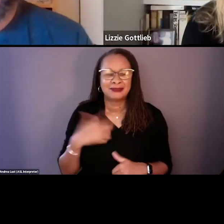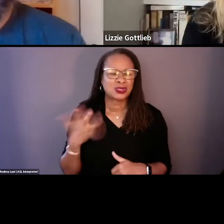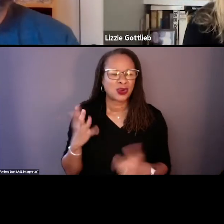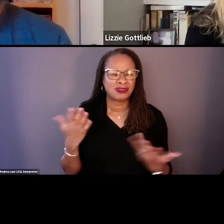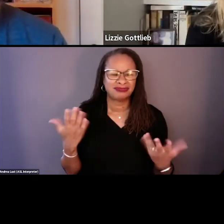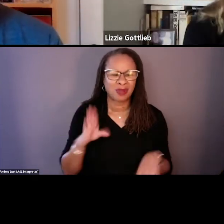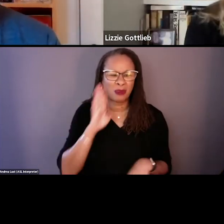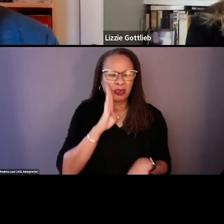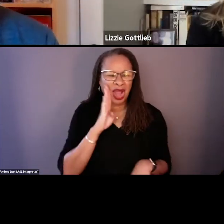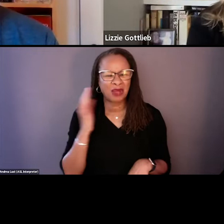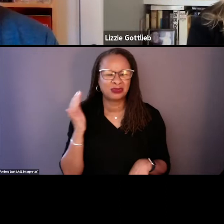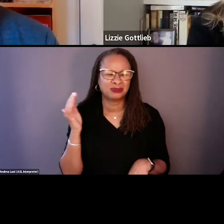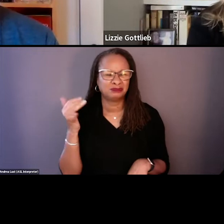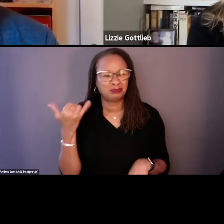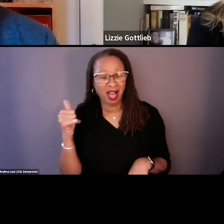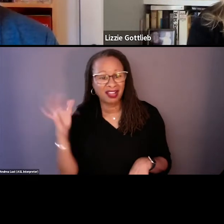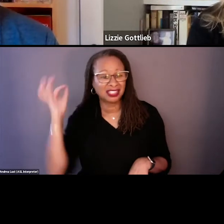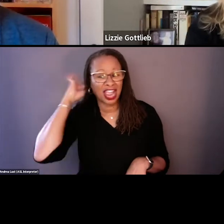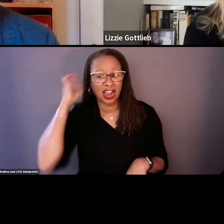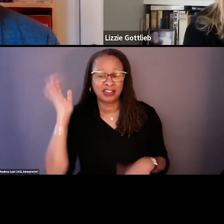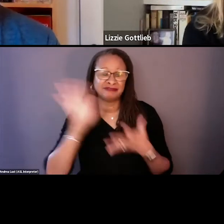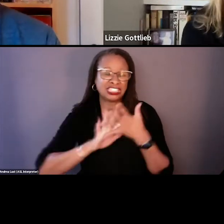(chuckles) I'm sort of, I don't know what, brownish, blondish hair?